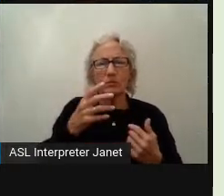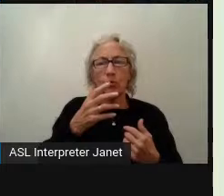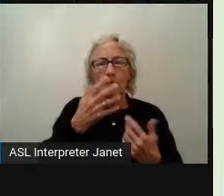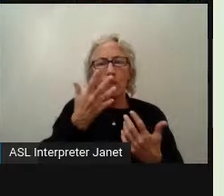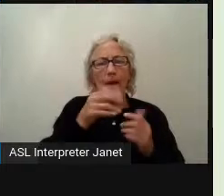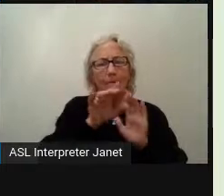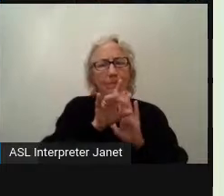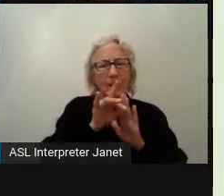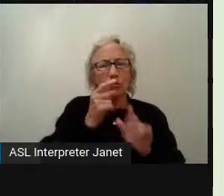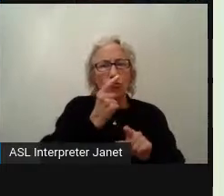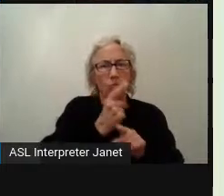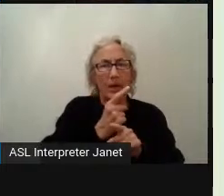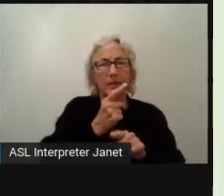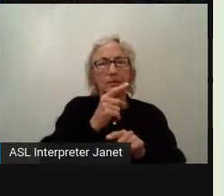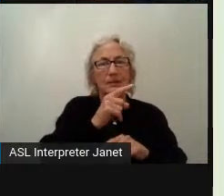For us we are not using something like multi- poly.